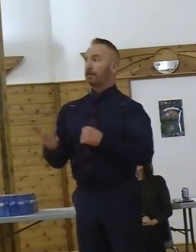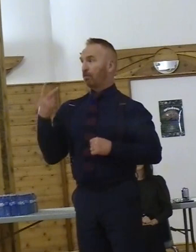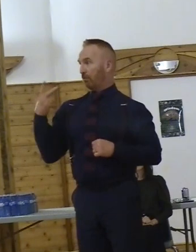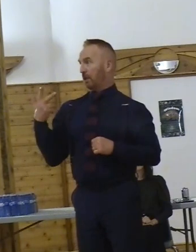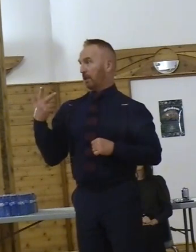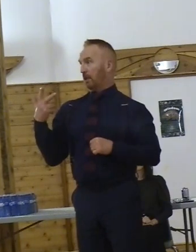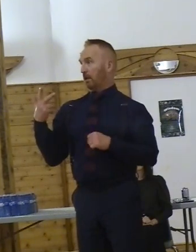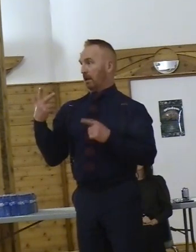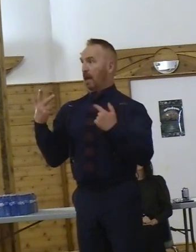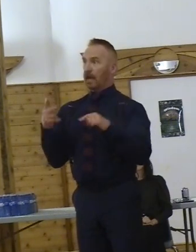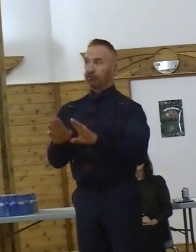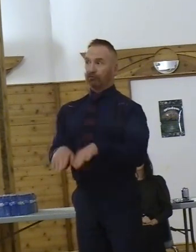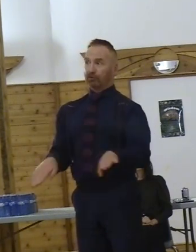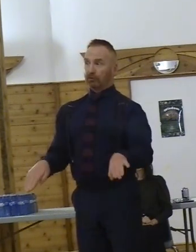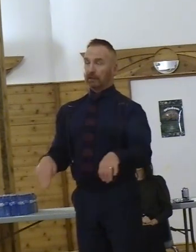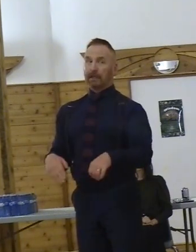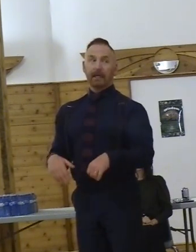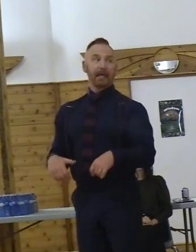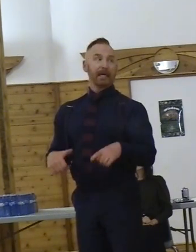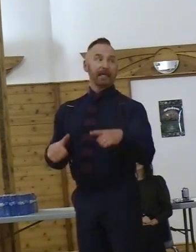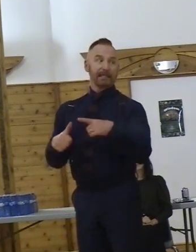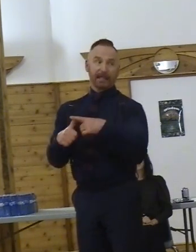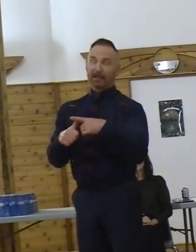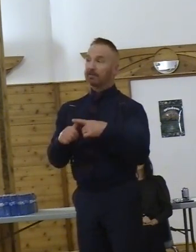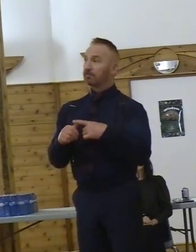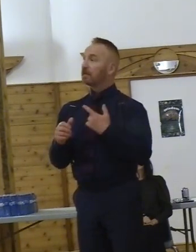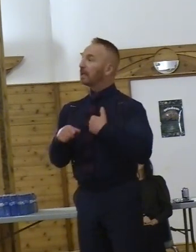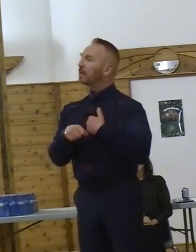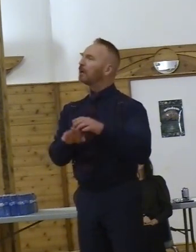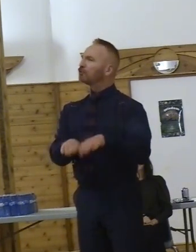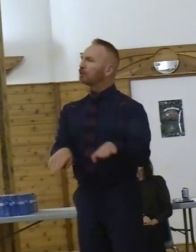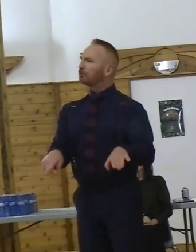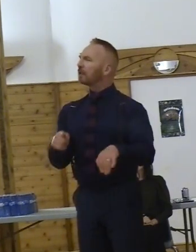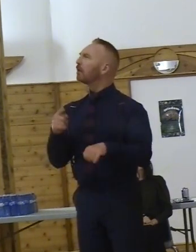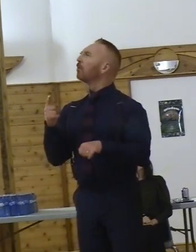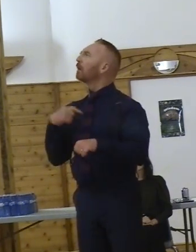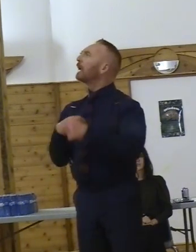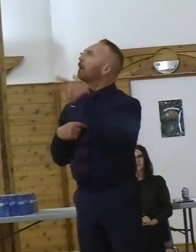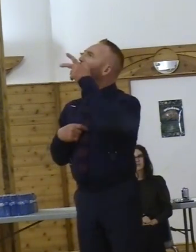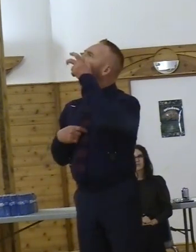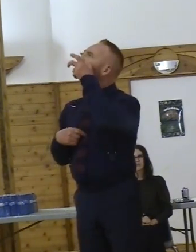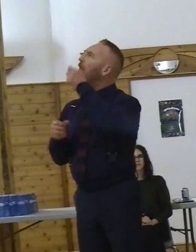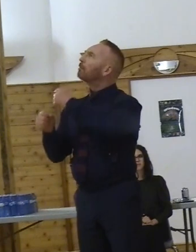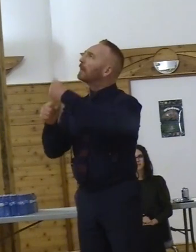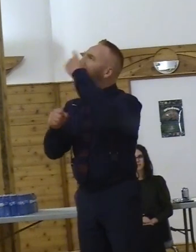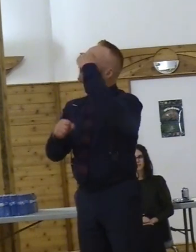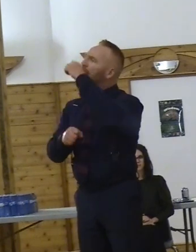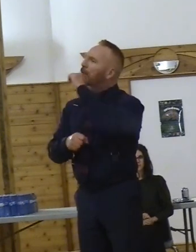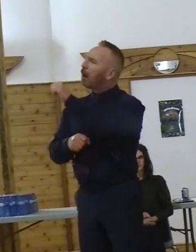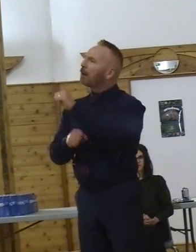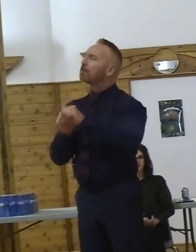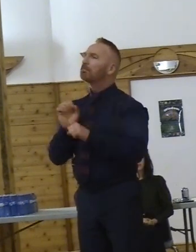It made no sense when we were kids watching to say to us on the resignation.